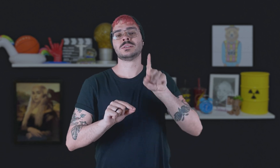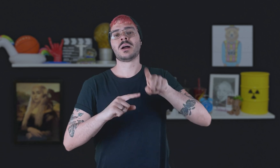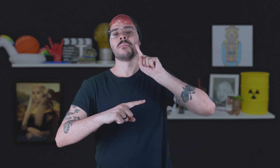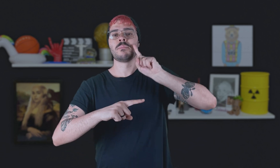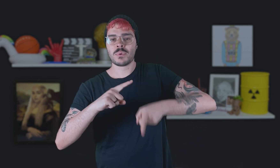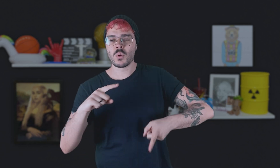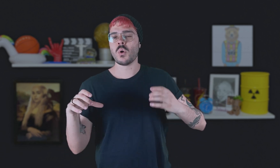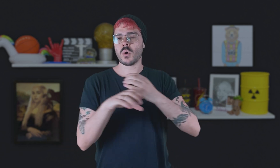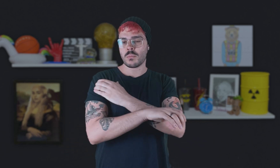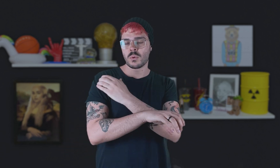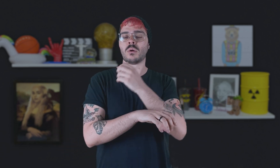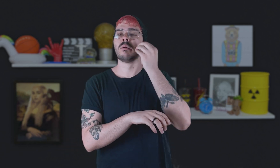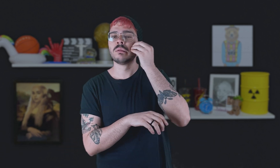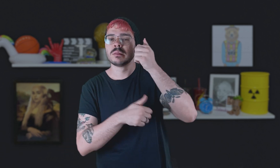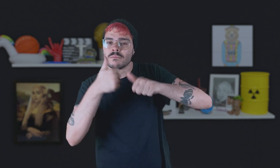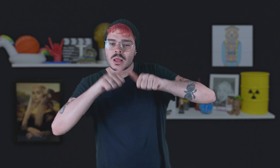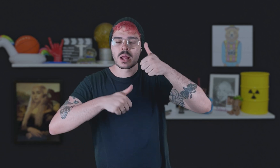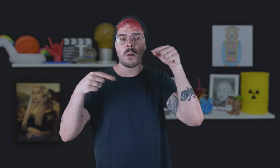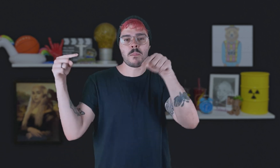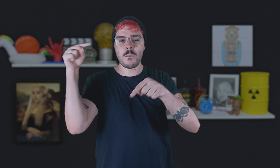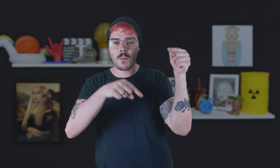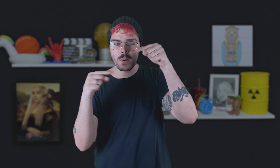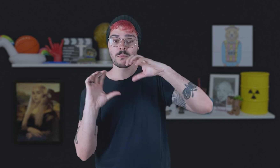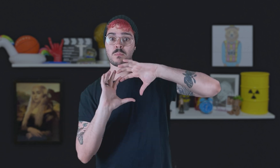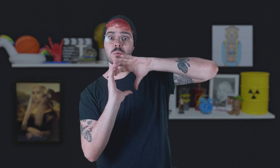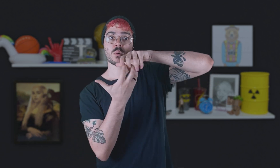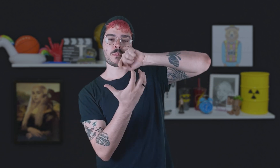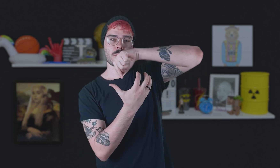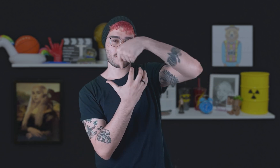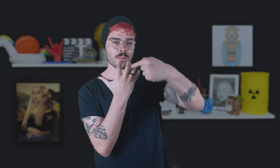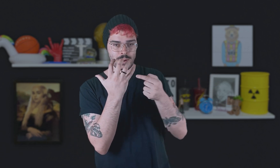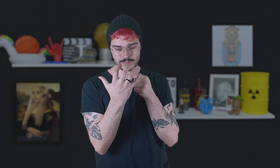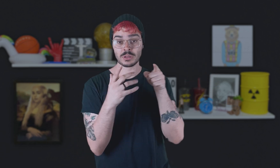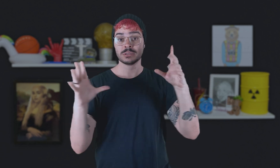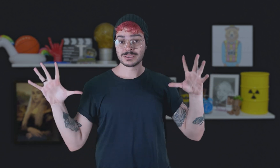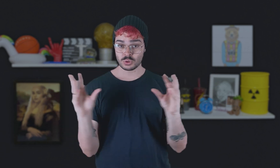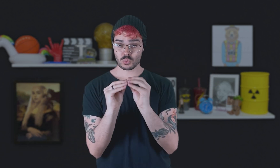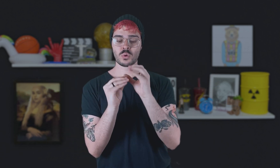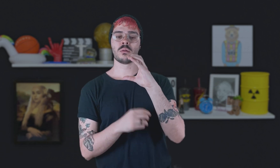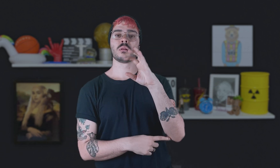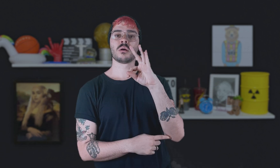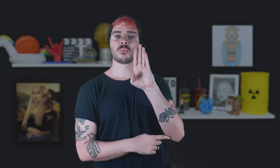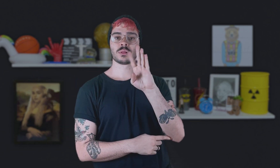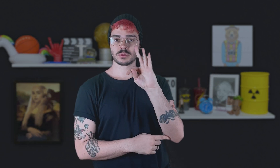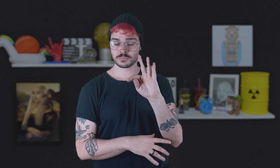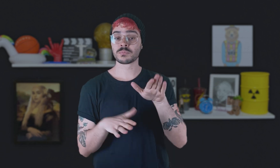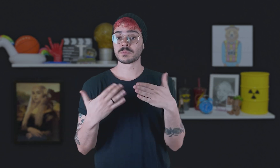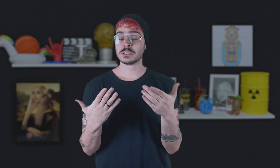"Comprehensive Nuclear-Test-Ban Treaty" (CTBT),